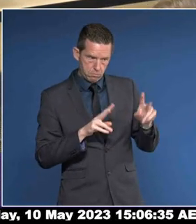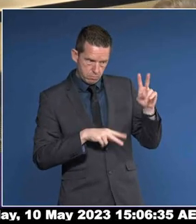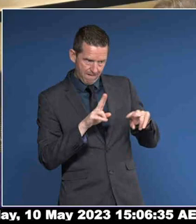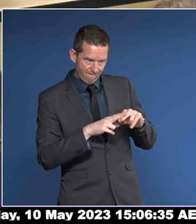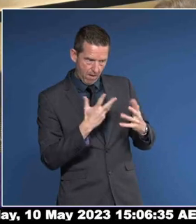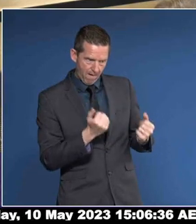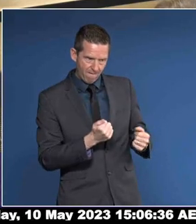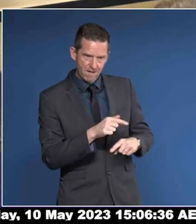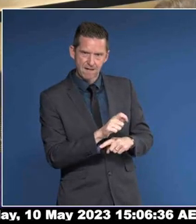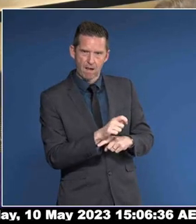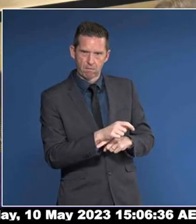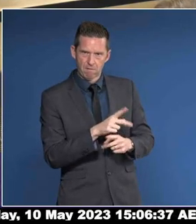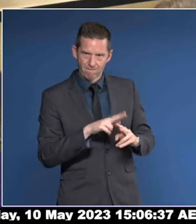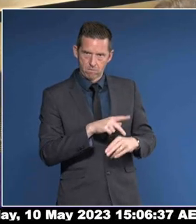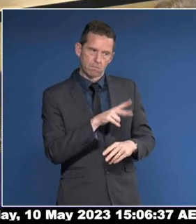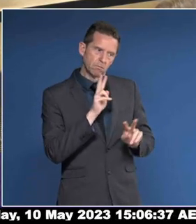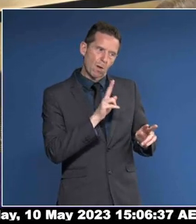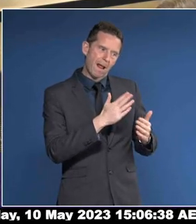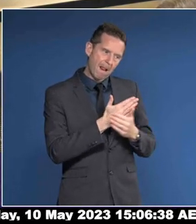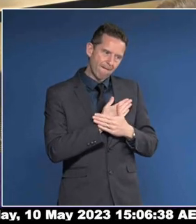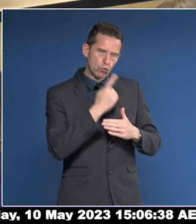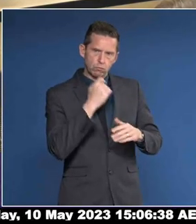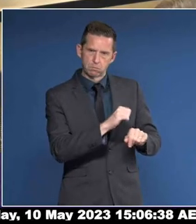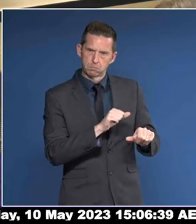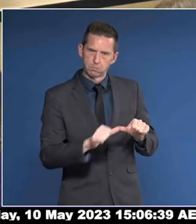That someone loves them and they're doing their best. Certainly not from a health perspective.